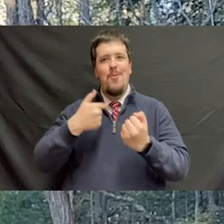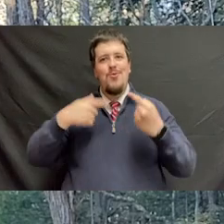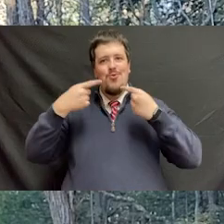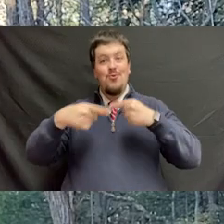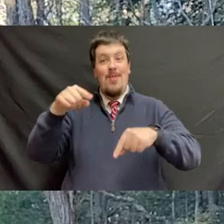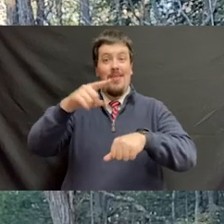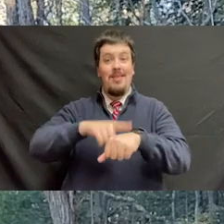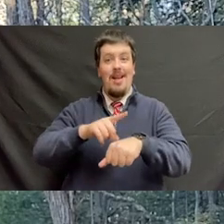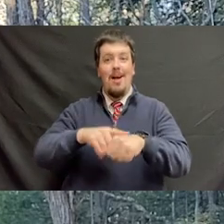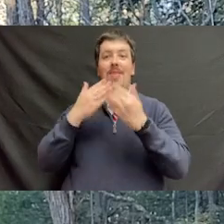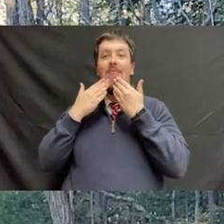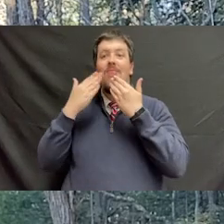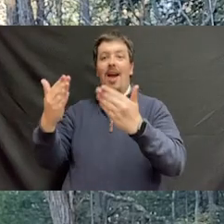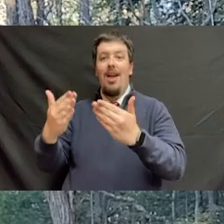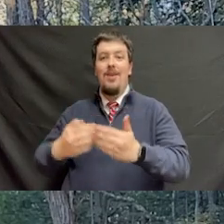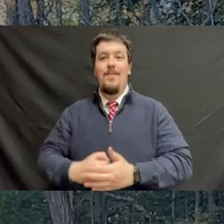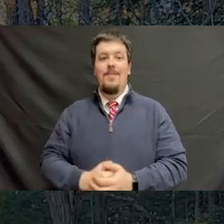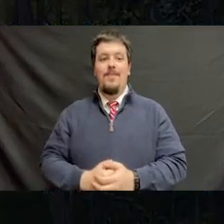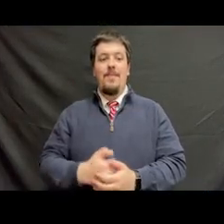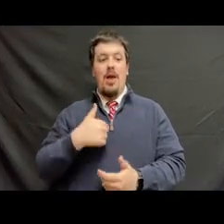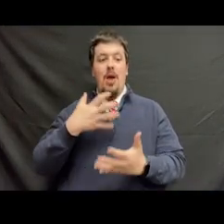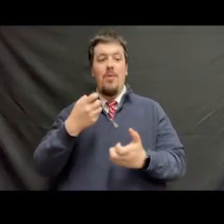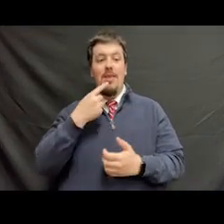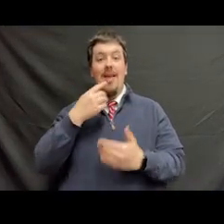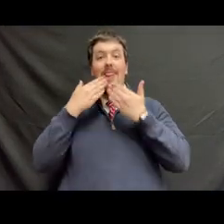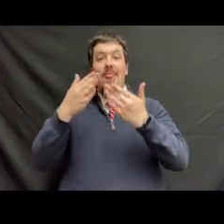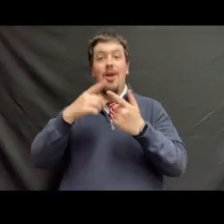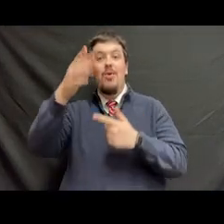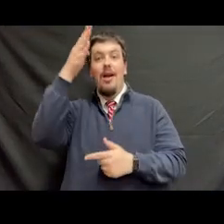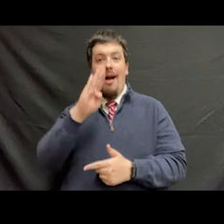during all this time. Thank you. I want to say all thanks to God.